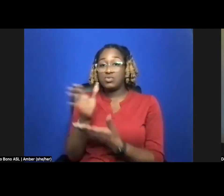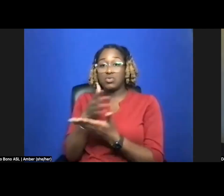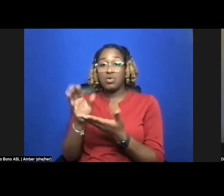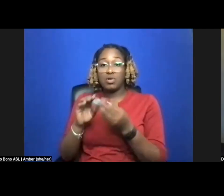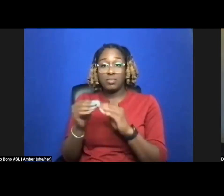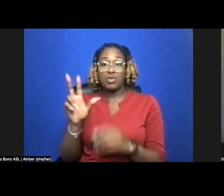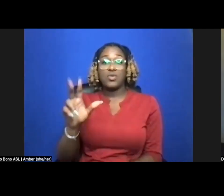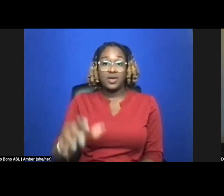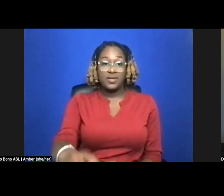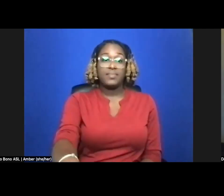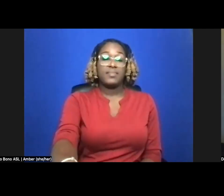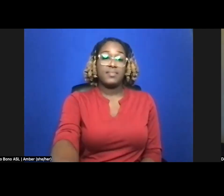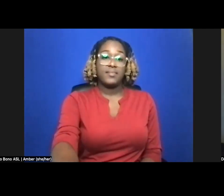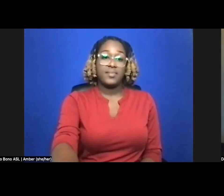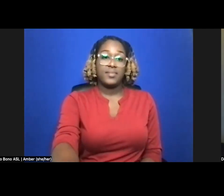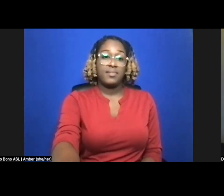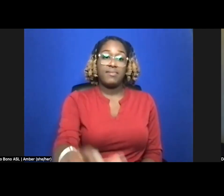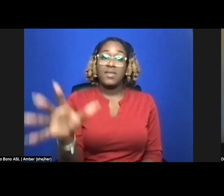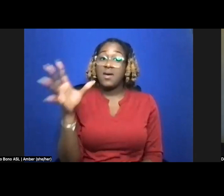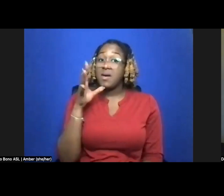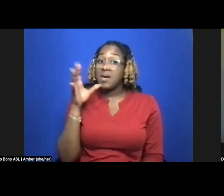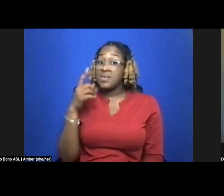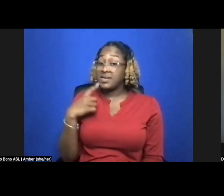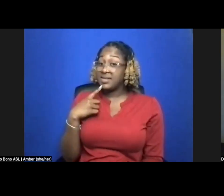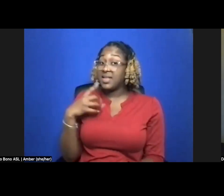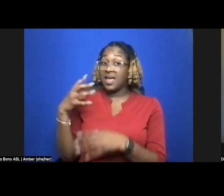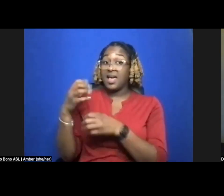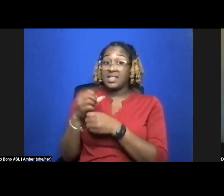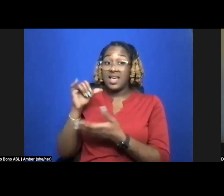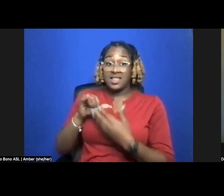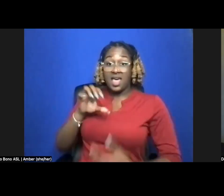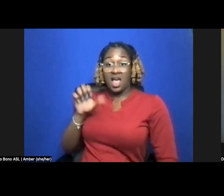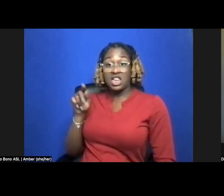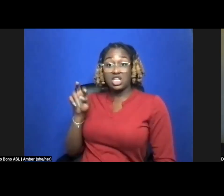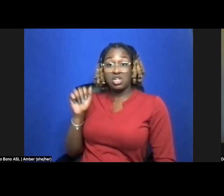mama say take this calendula—it’s for the heart. mama say don’t be like